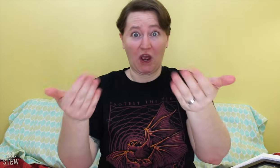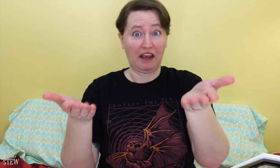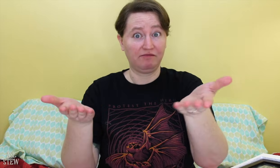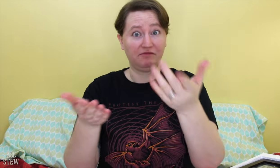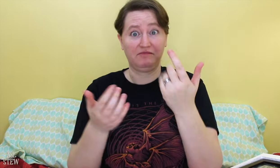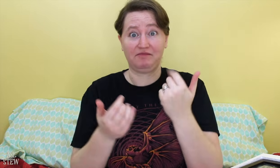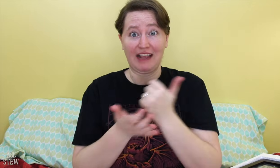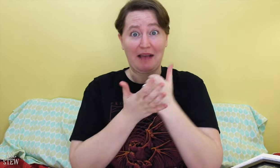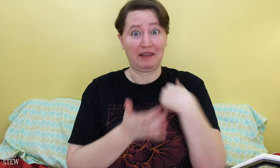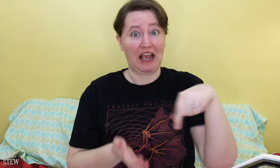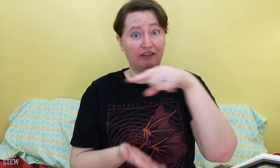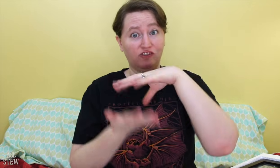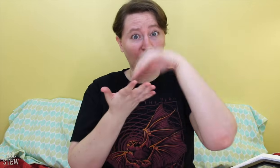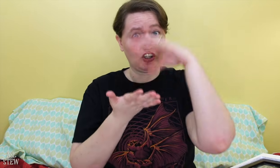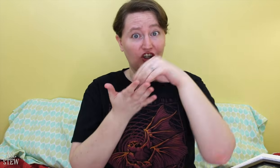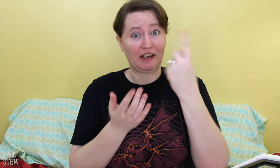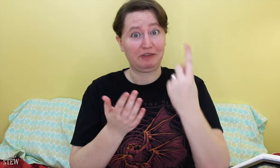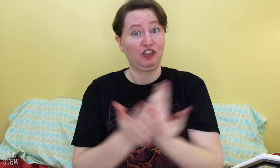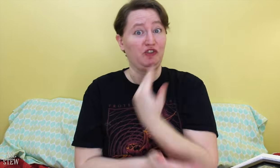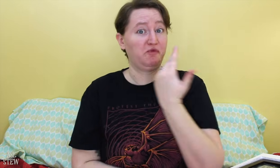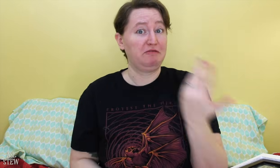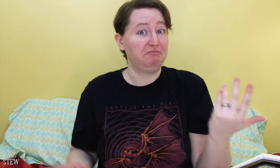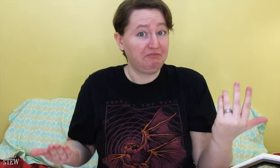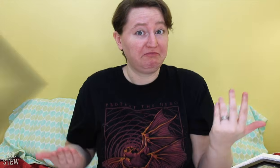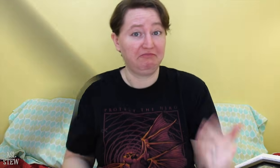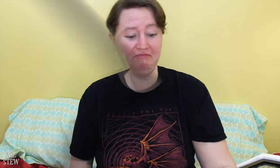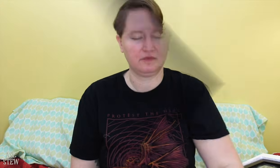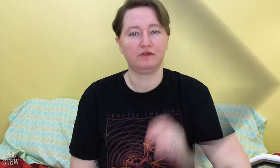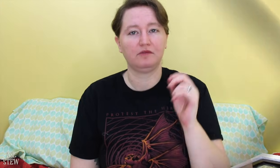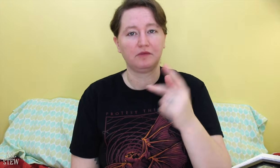want to leave a comment, go ahead and help us out. We can all learn something new!